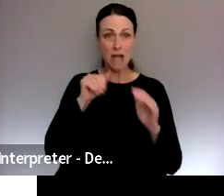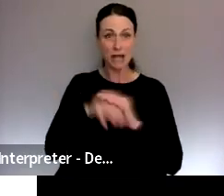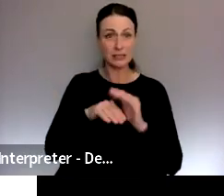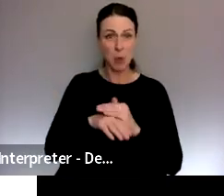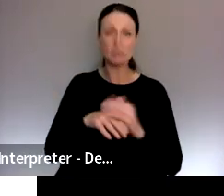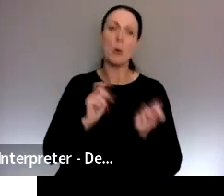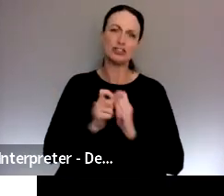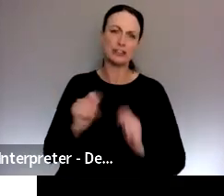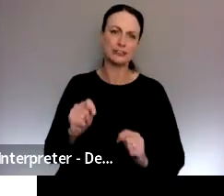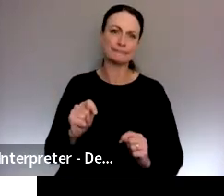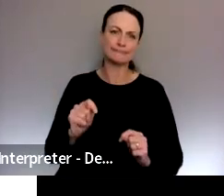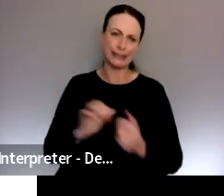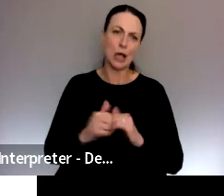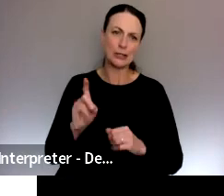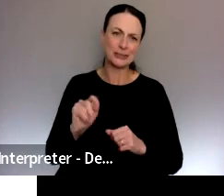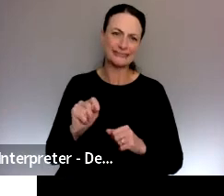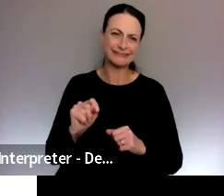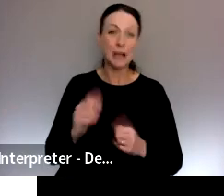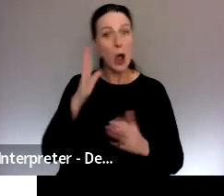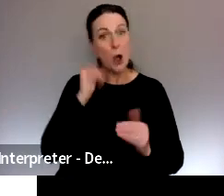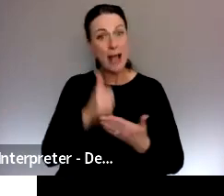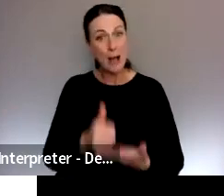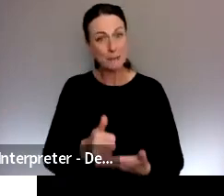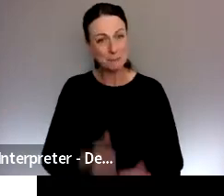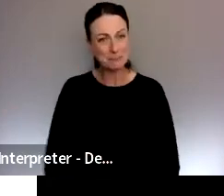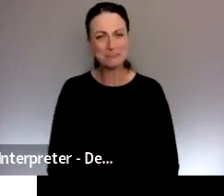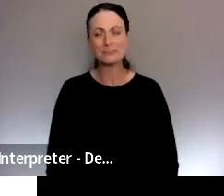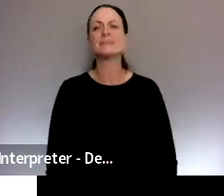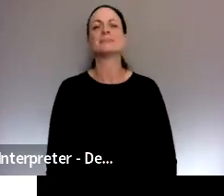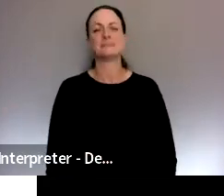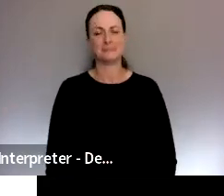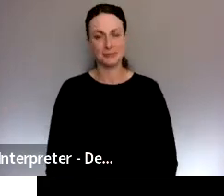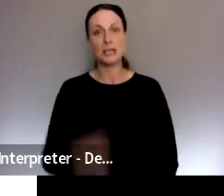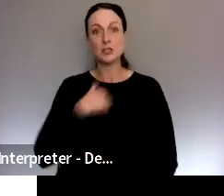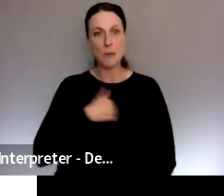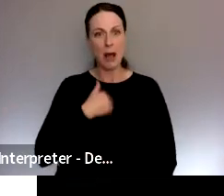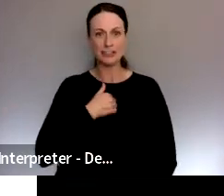I hope that is helpful to you. If you would like more... So, I apologize.